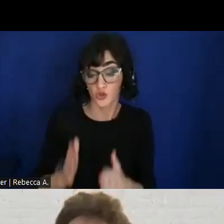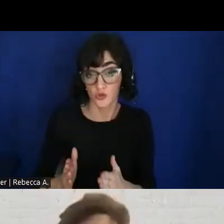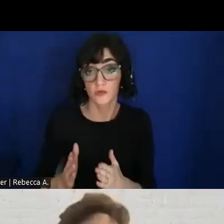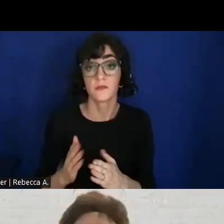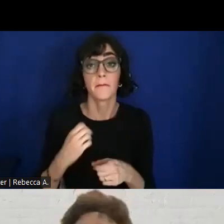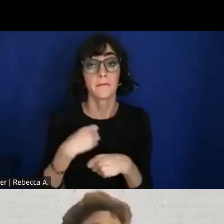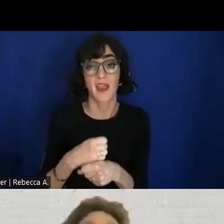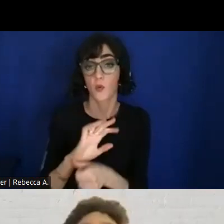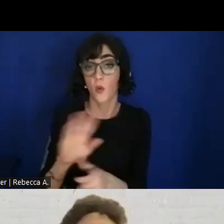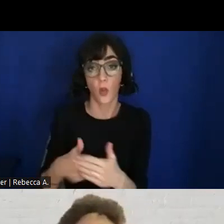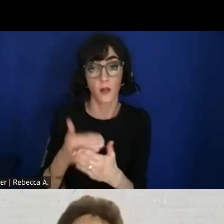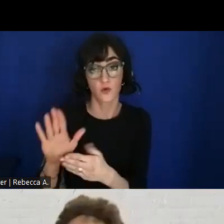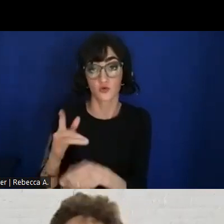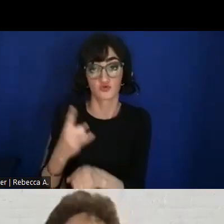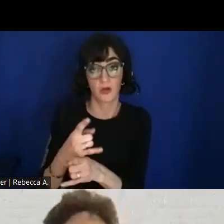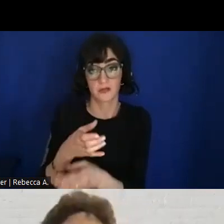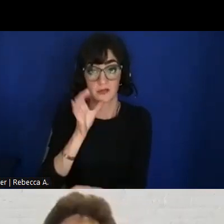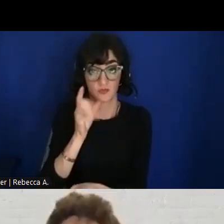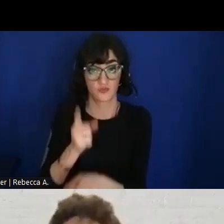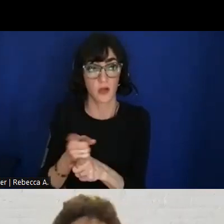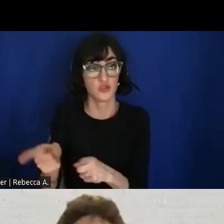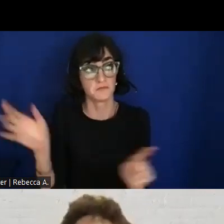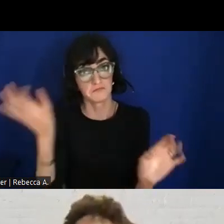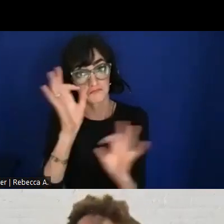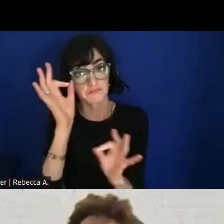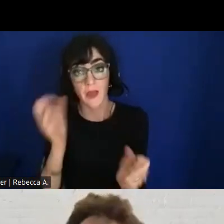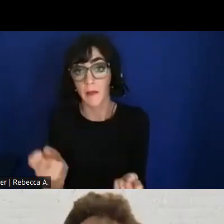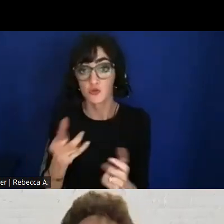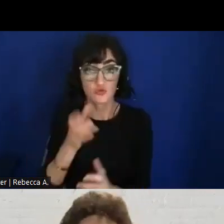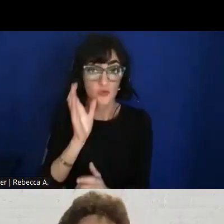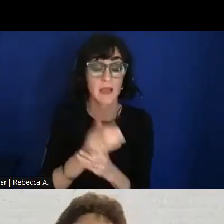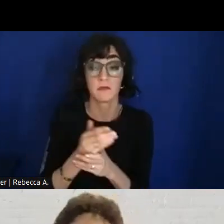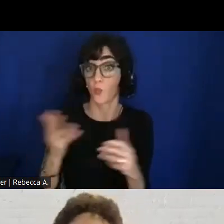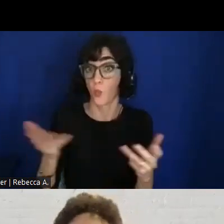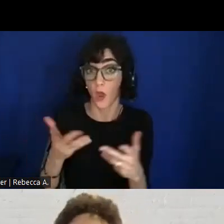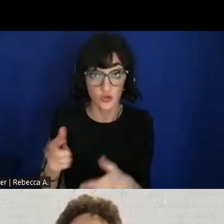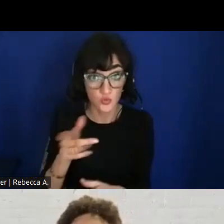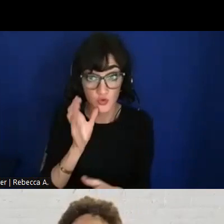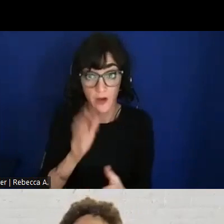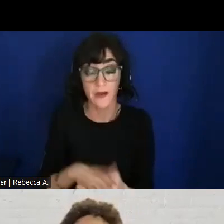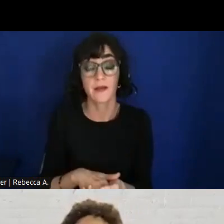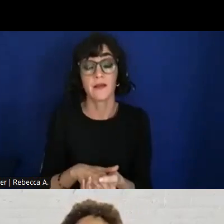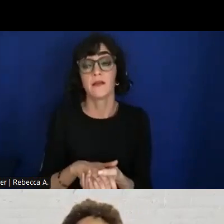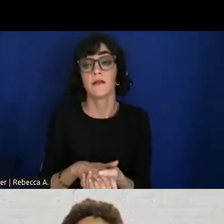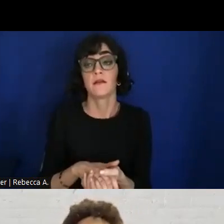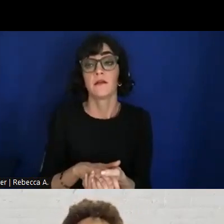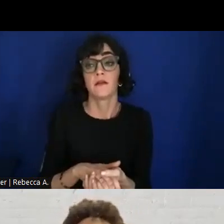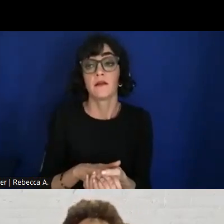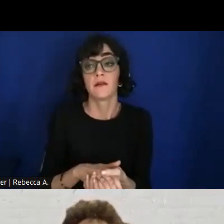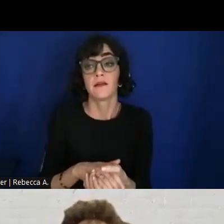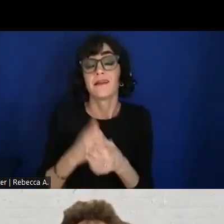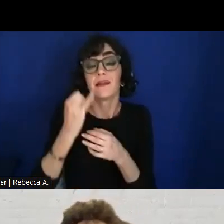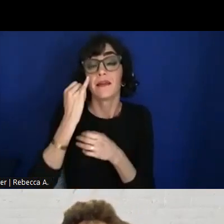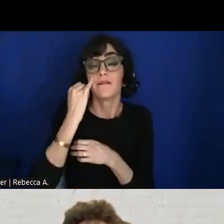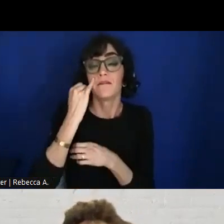and so she had no idea how much she was drinking, what she was drinking. If you sat down with